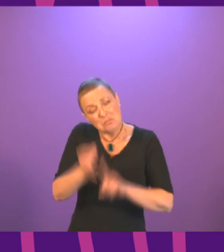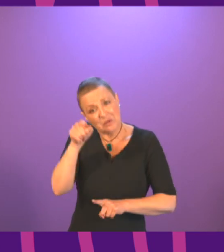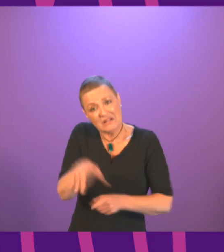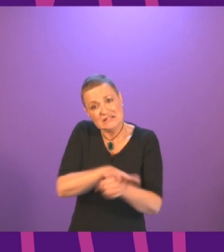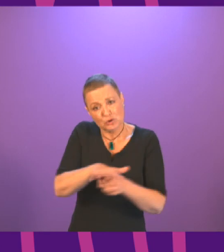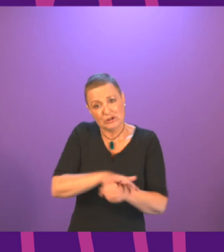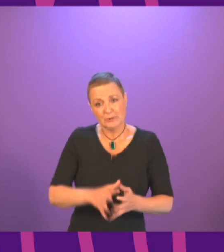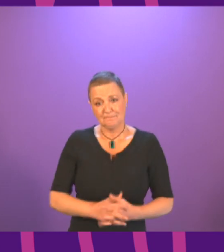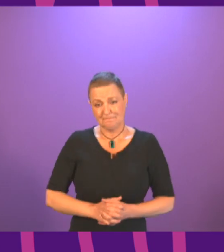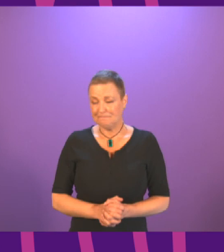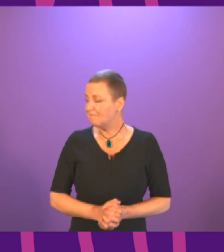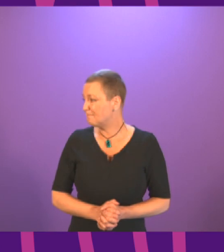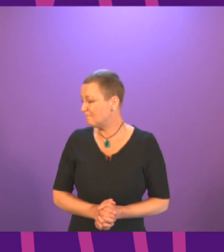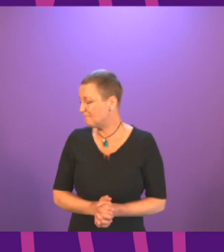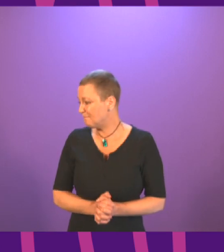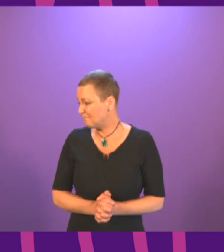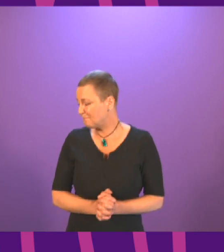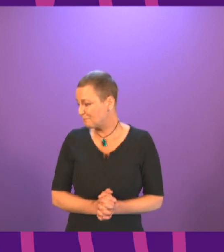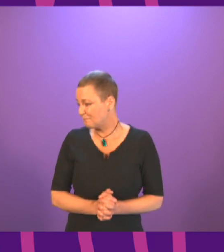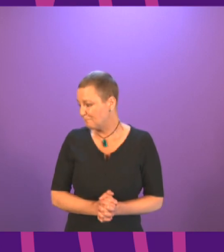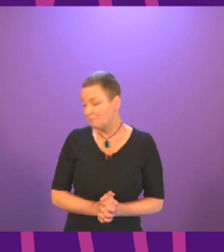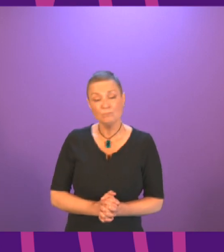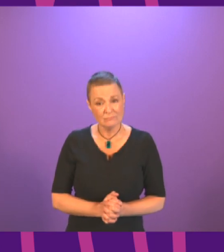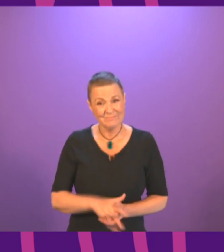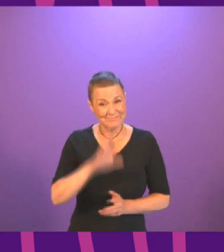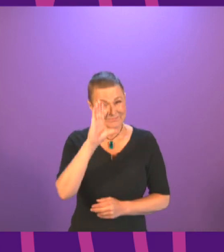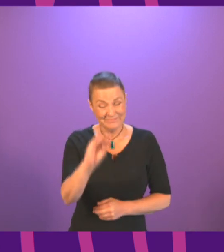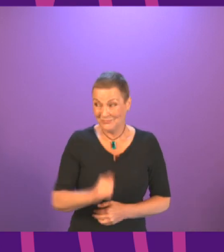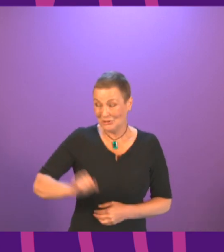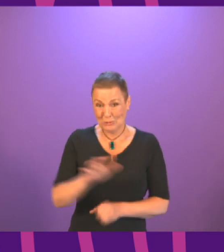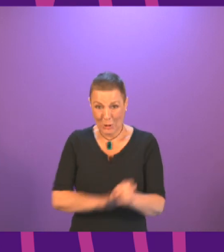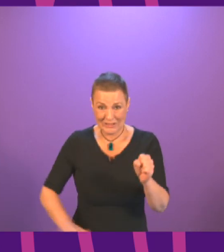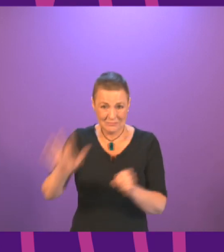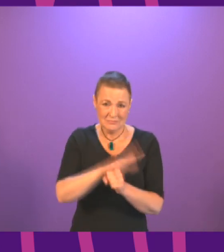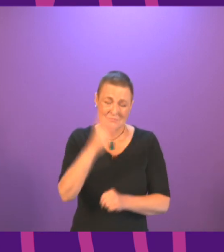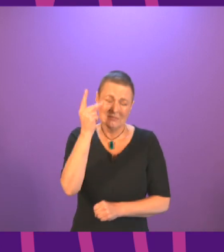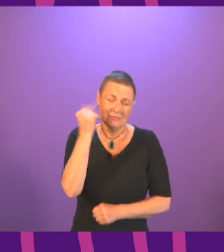Colin Smyth (South Scotland) (Lab): Across Scotland, our taxi drivers are facing